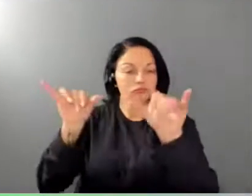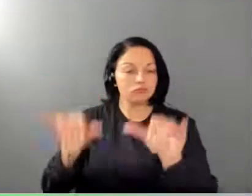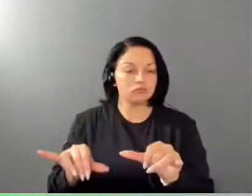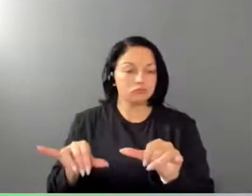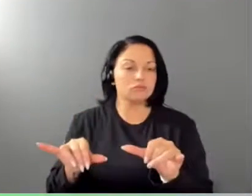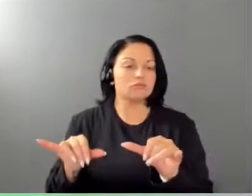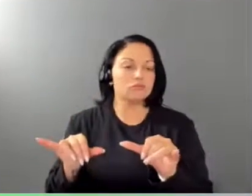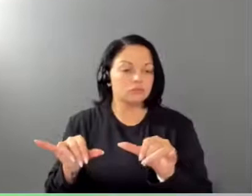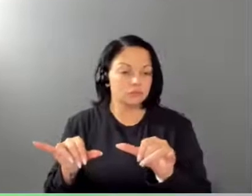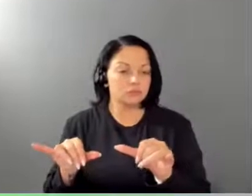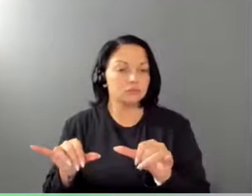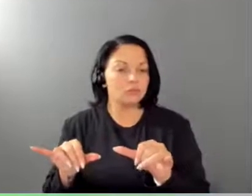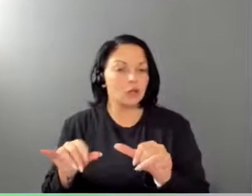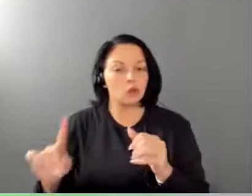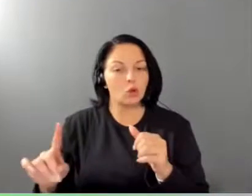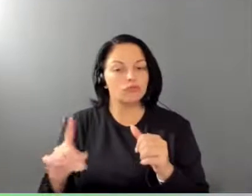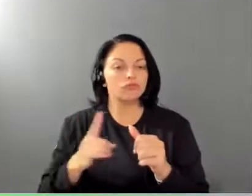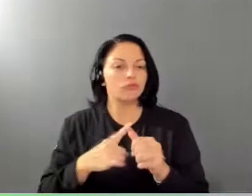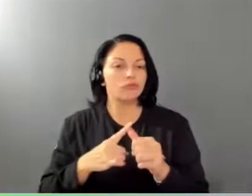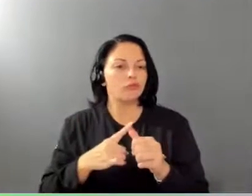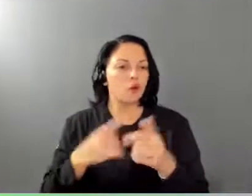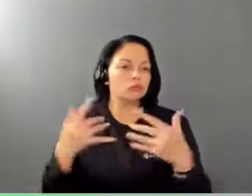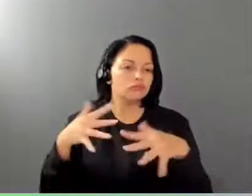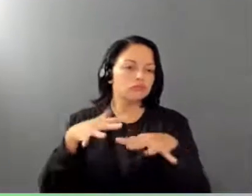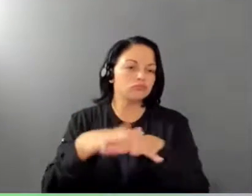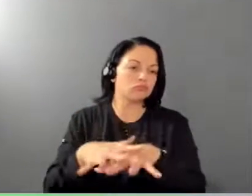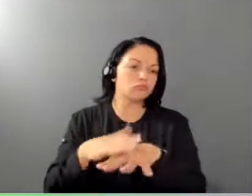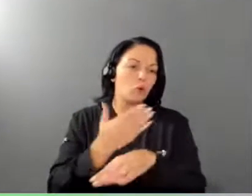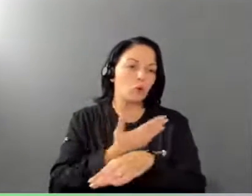applied that we're able to score, and the way they their